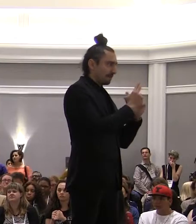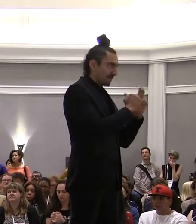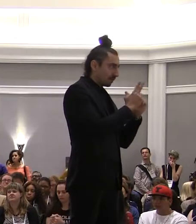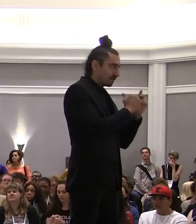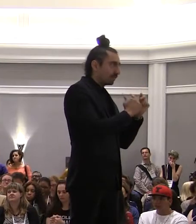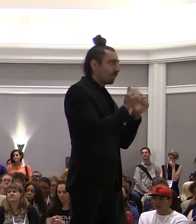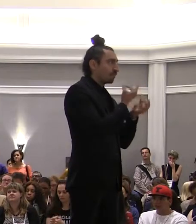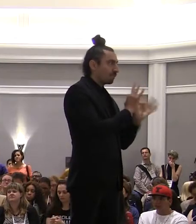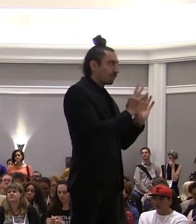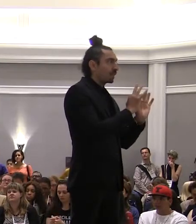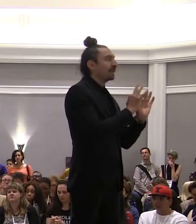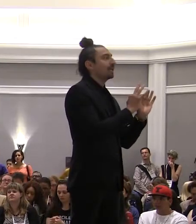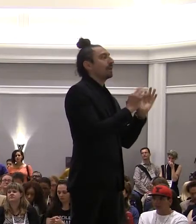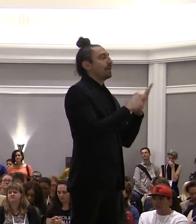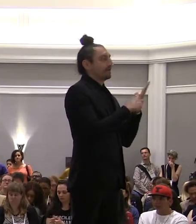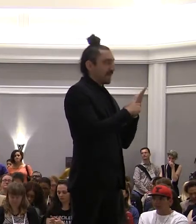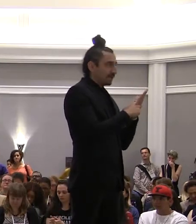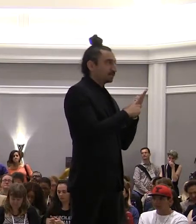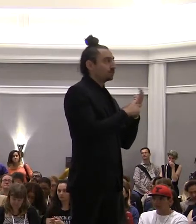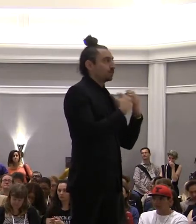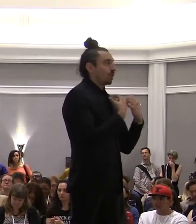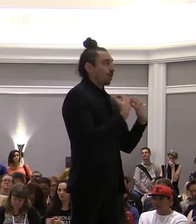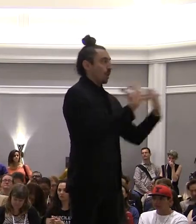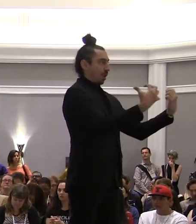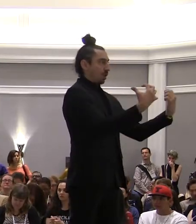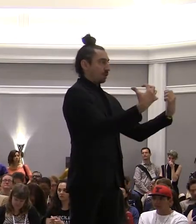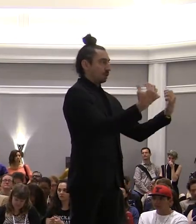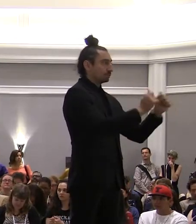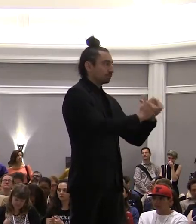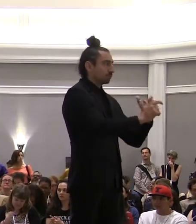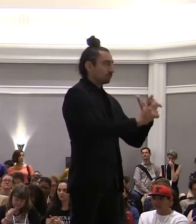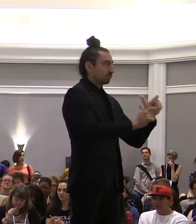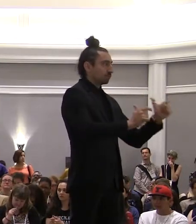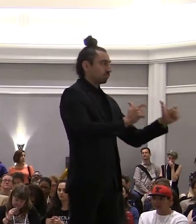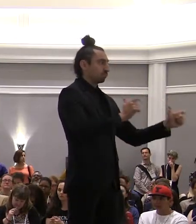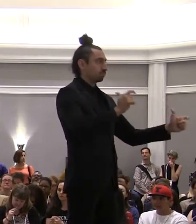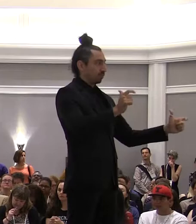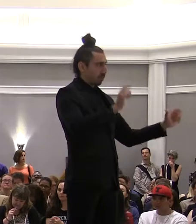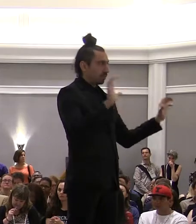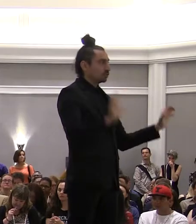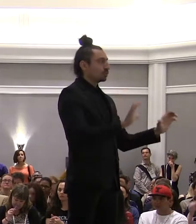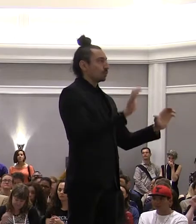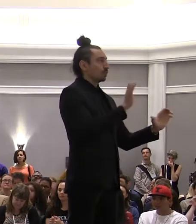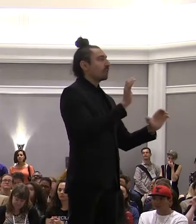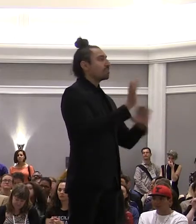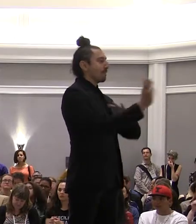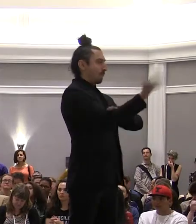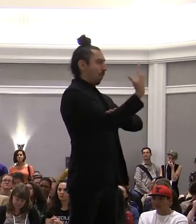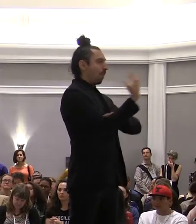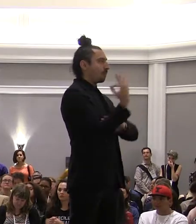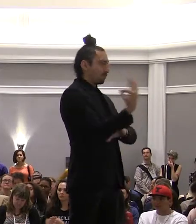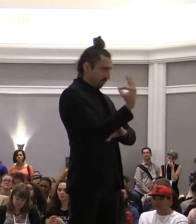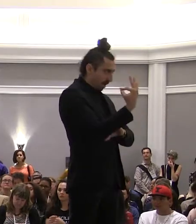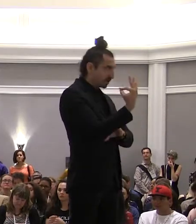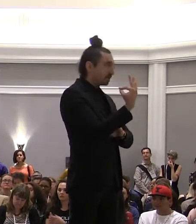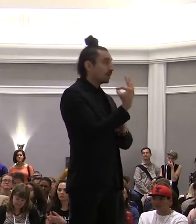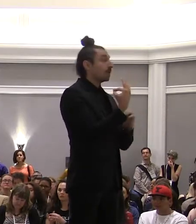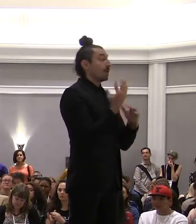It's one of those mega double sessions on Friday. so we're convening a the morning, breaking for lunch sessions, and then coming back for the afternoon.